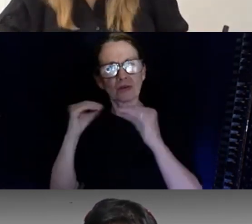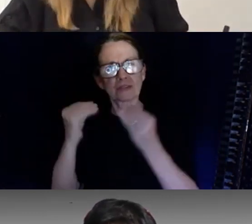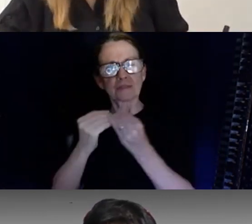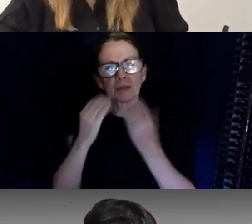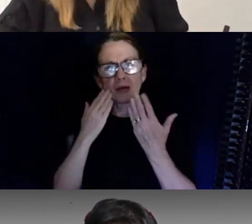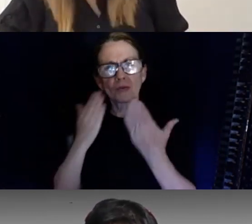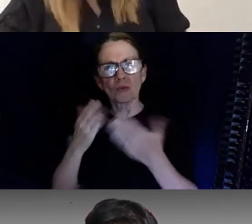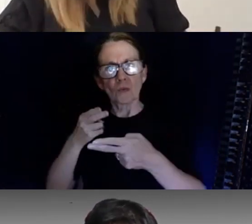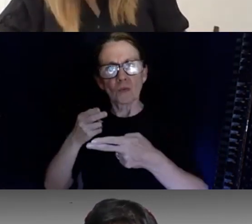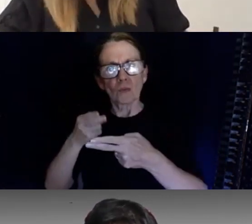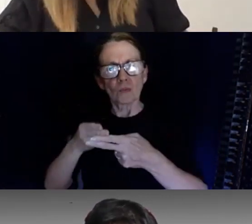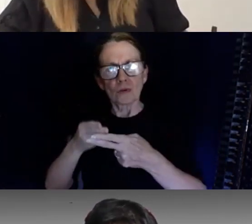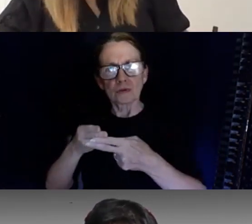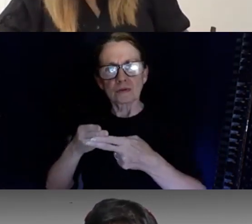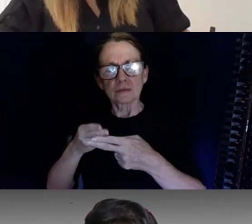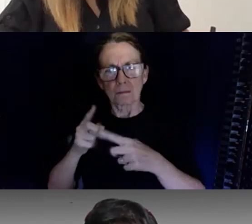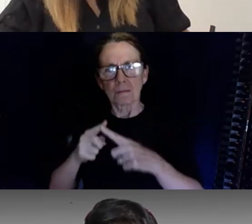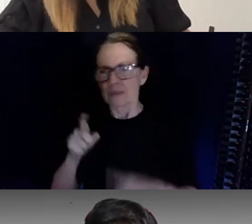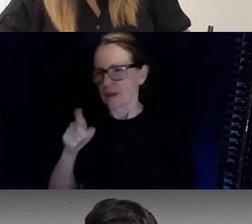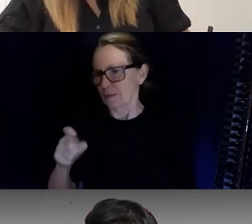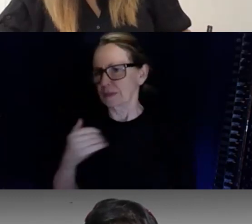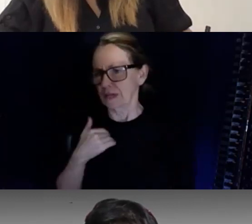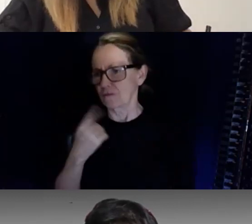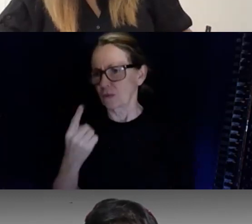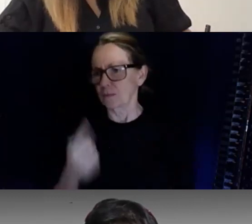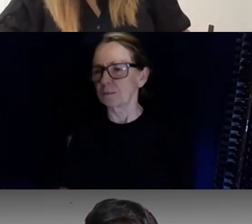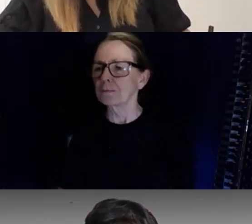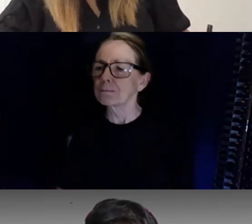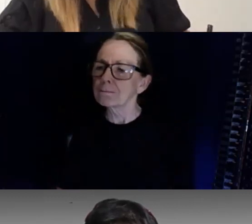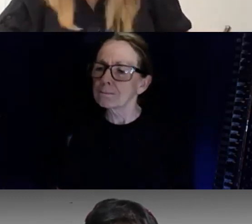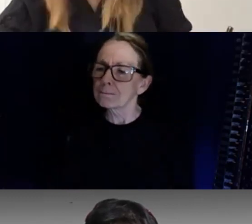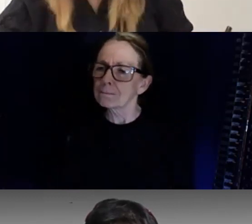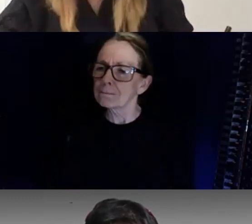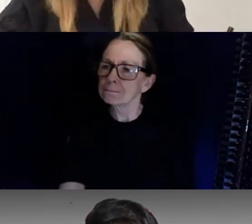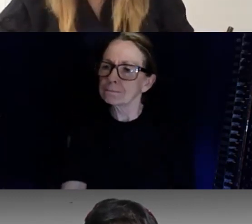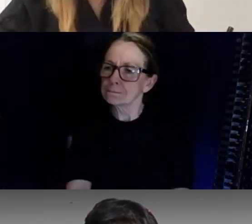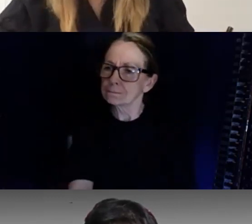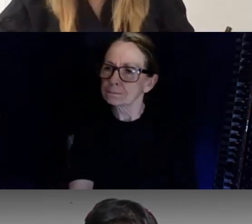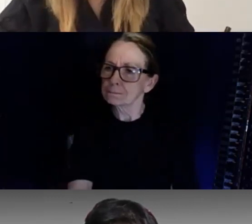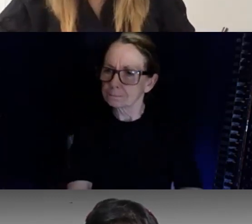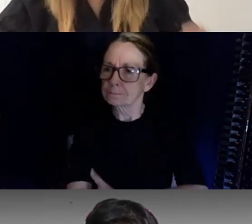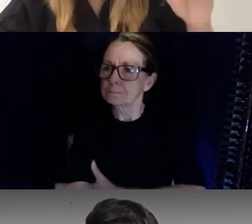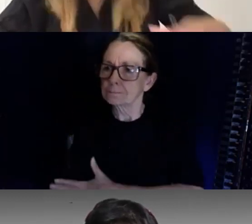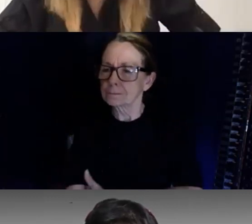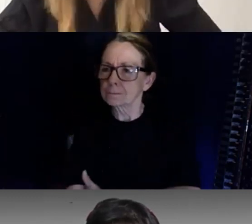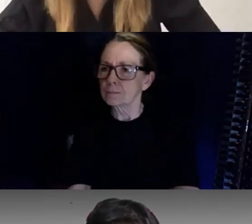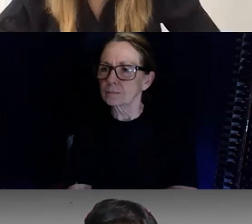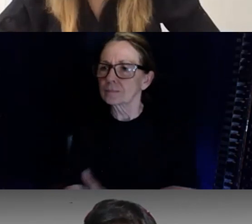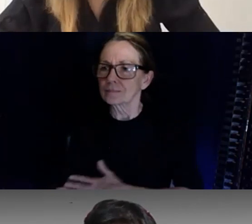AND I PROMISE MY LAST THOUGHT ON THIS, OCCUPATIONAL THERAPISTS, PHYSICAL THERAPISTS.